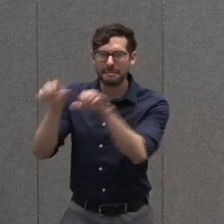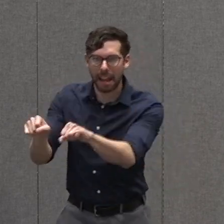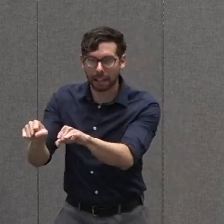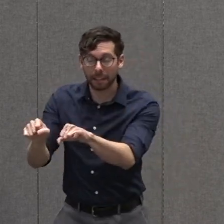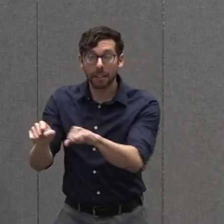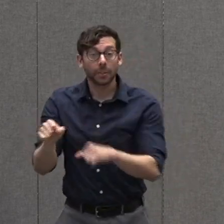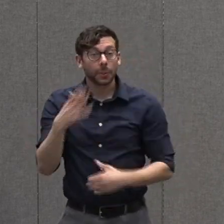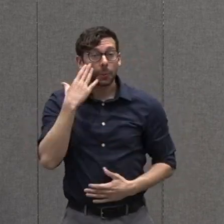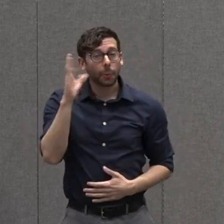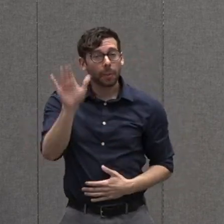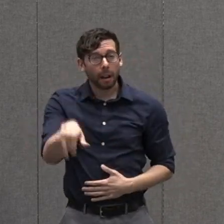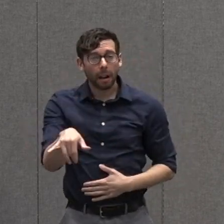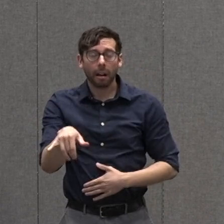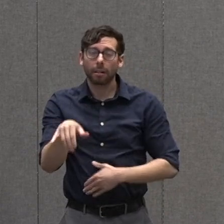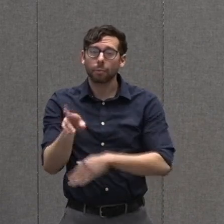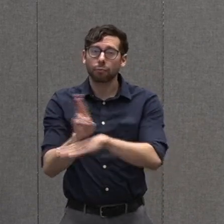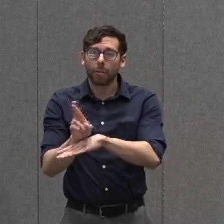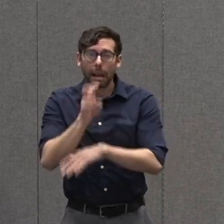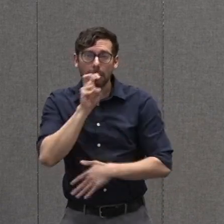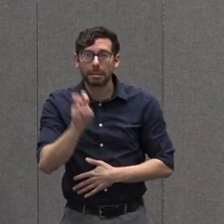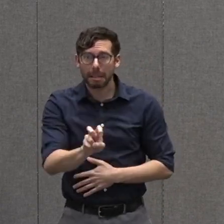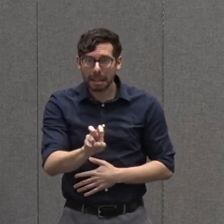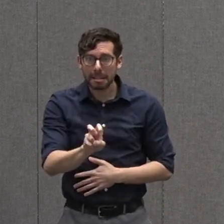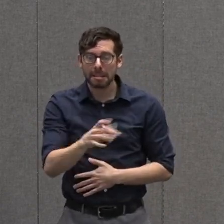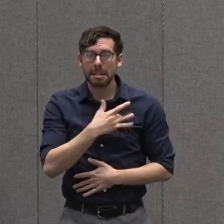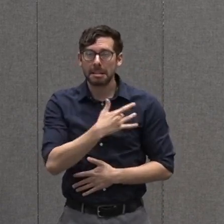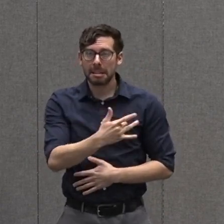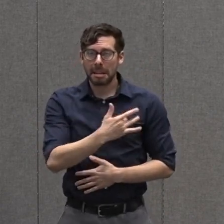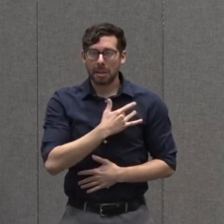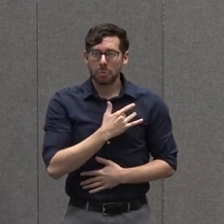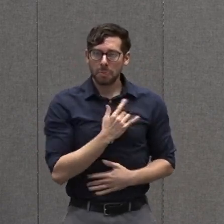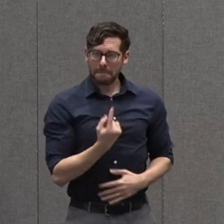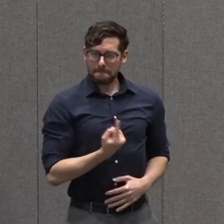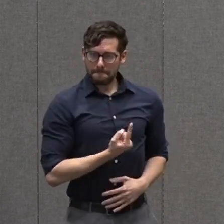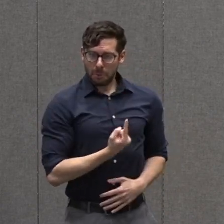They know that they're not usually gonna win a battle with a human being.